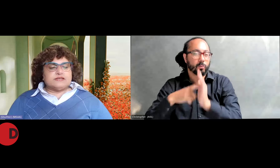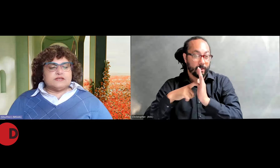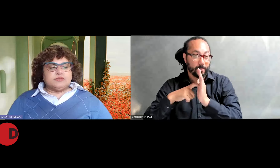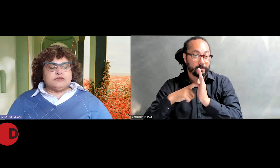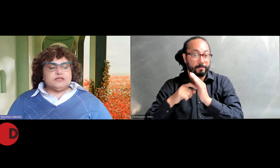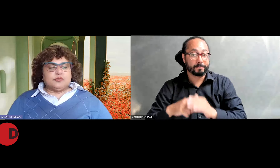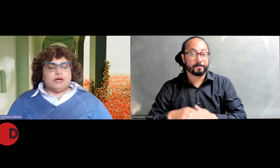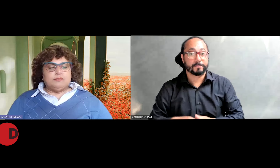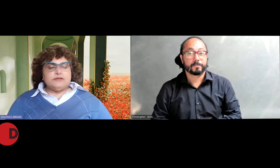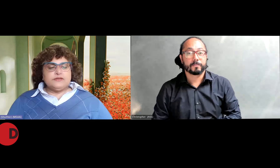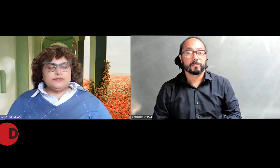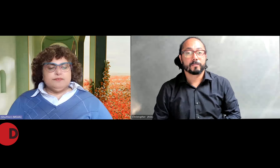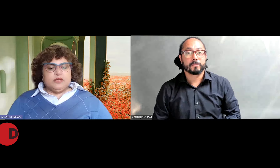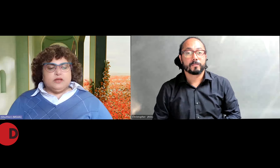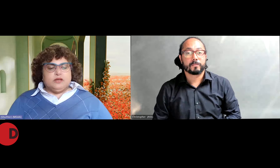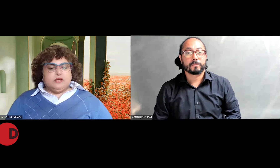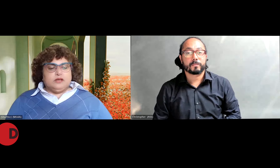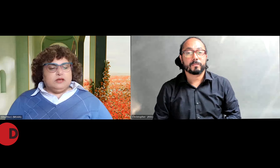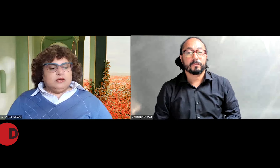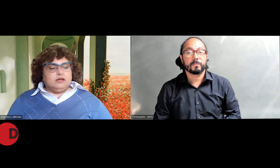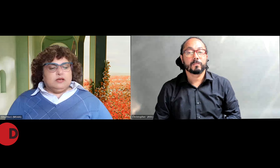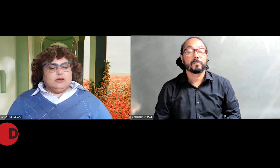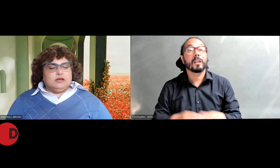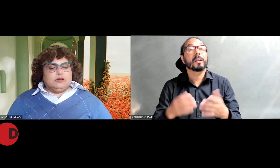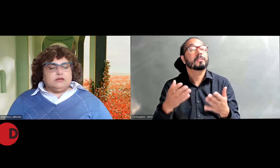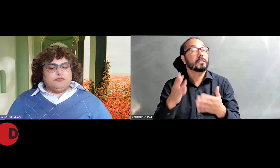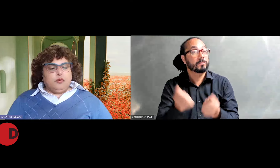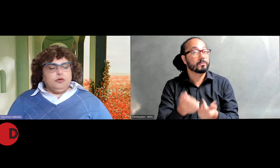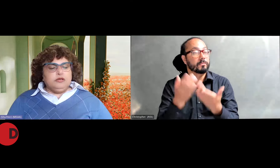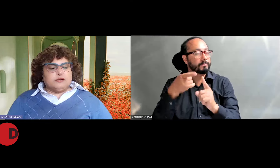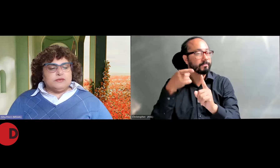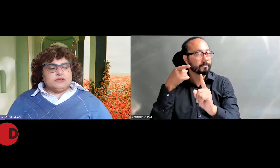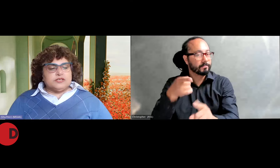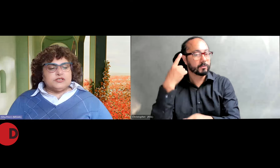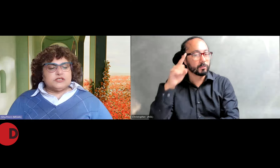requirements – the following recommendations are intended to